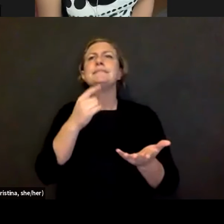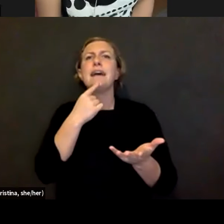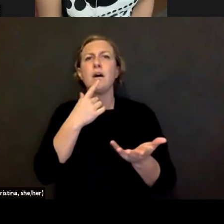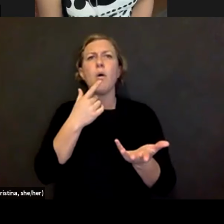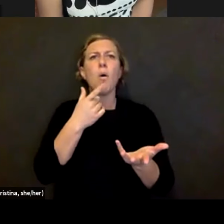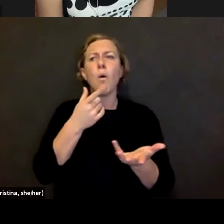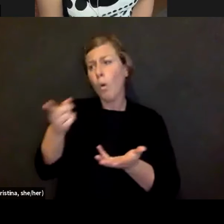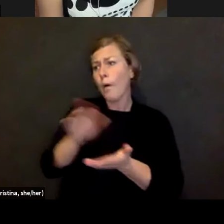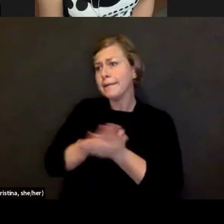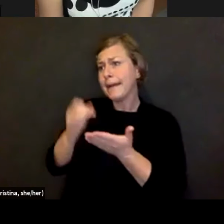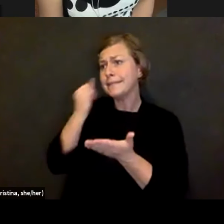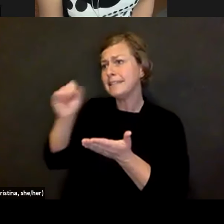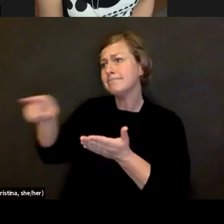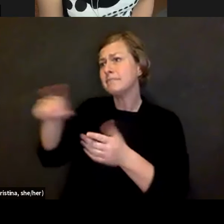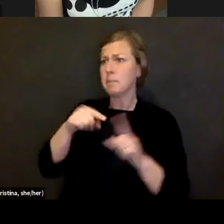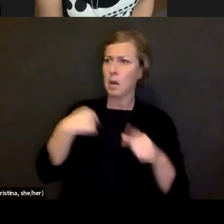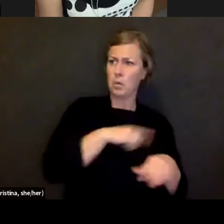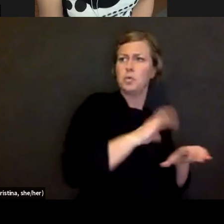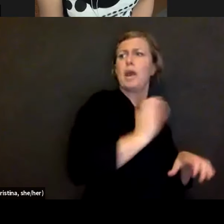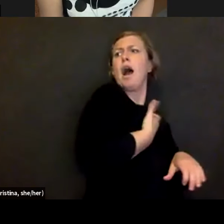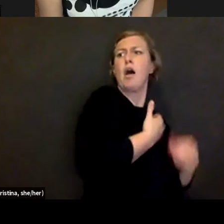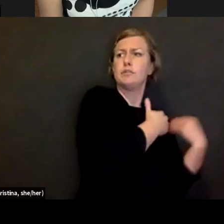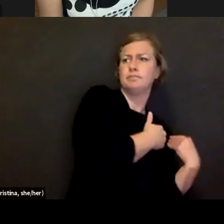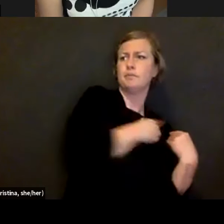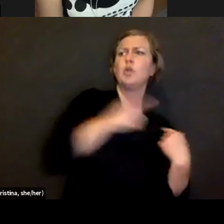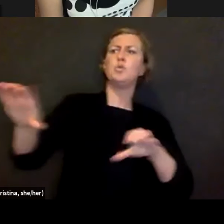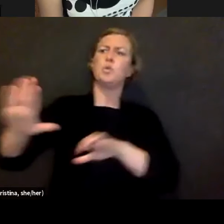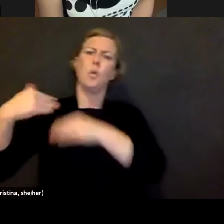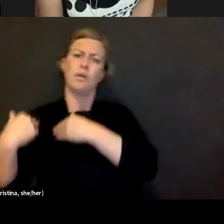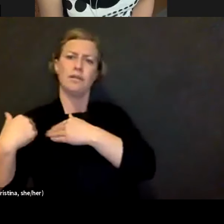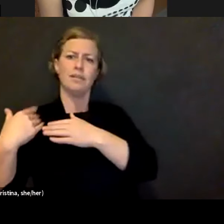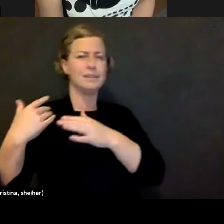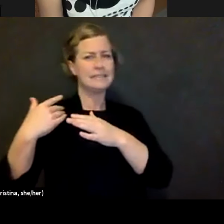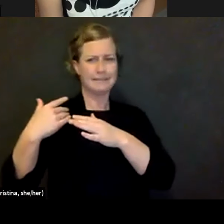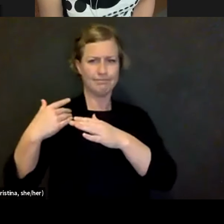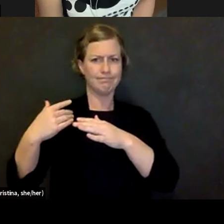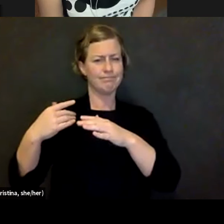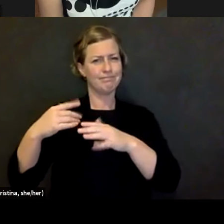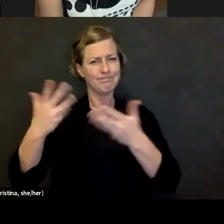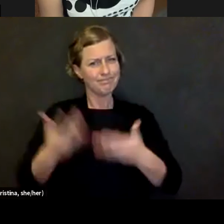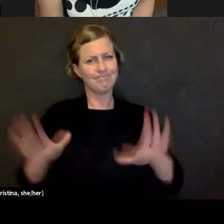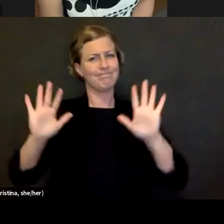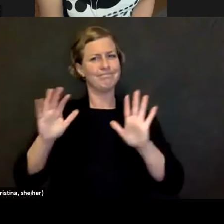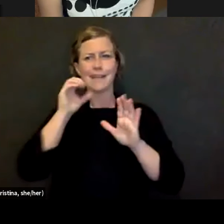It's no longer something that